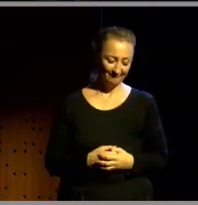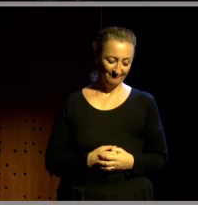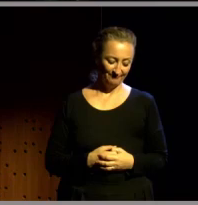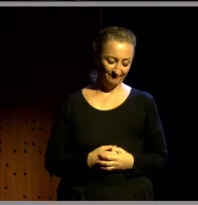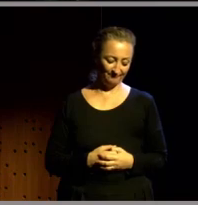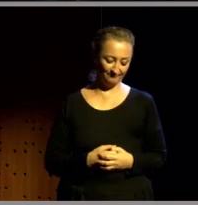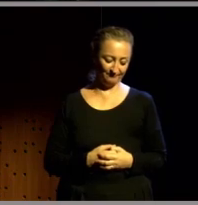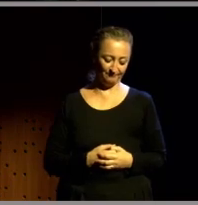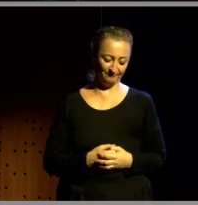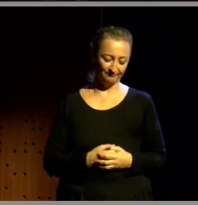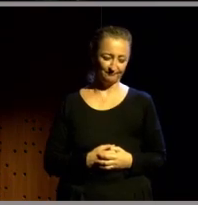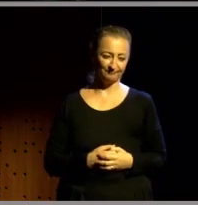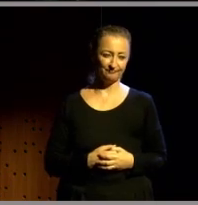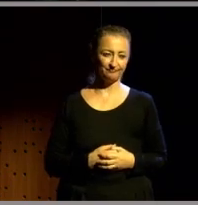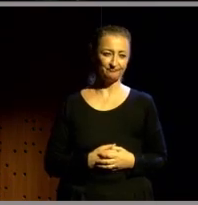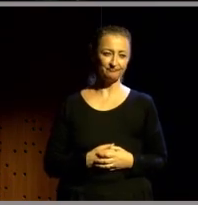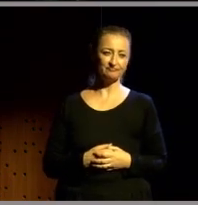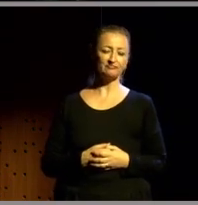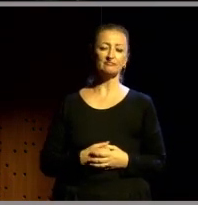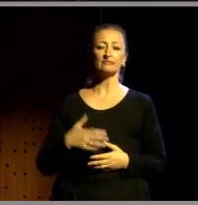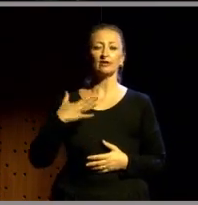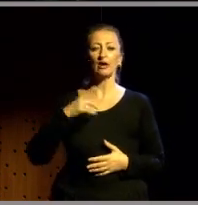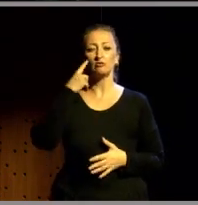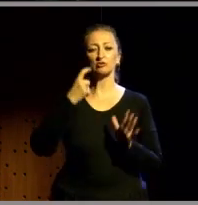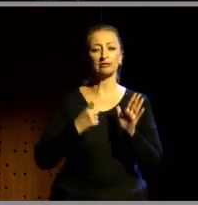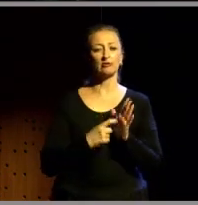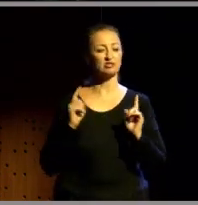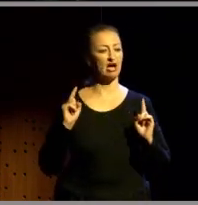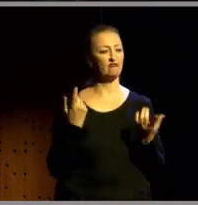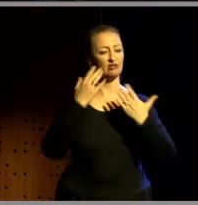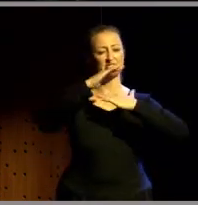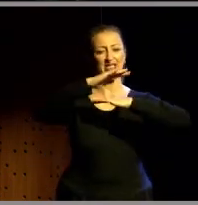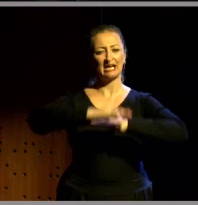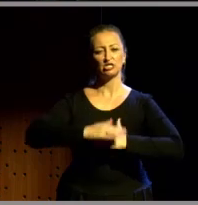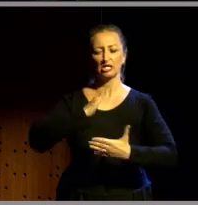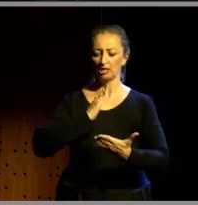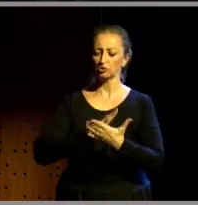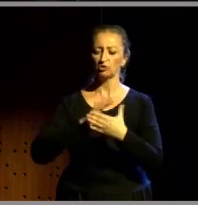As with all 'welcomes', firstly, I'd like to acknowledge our First Nations and Traditional Owners of the lands that